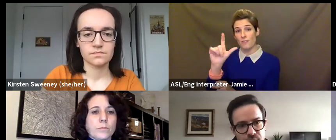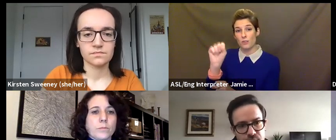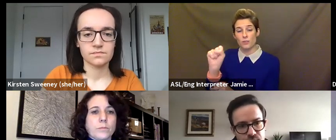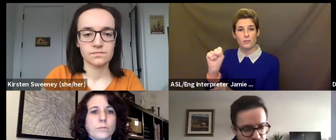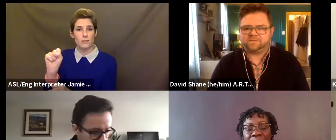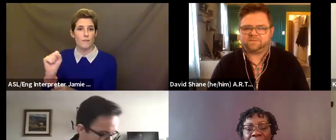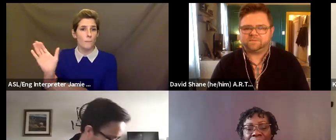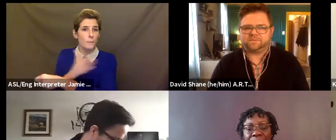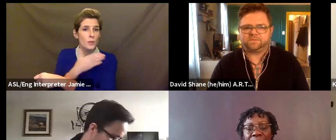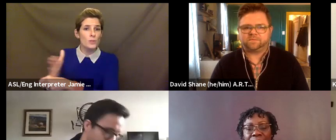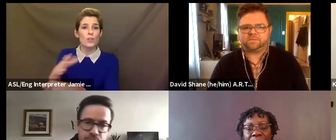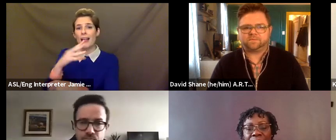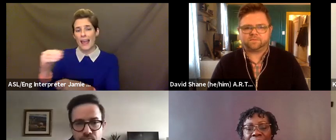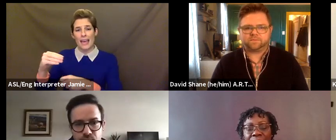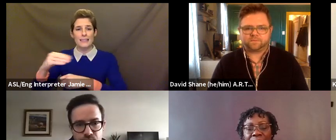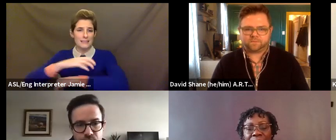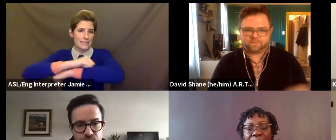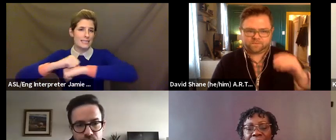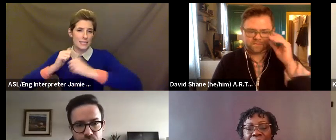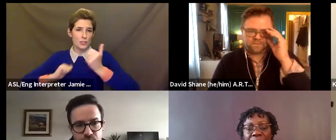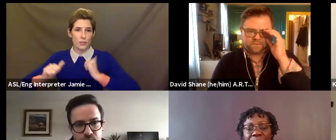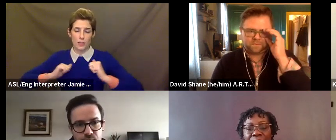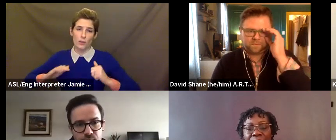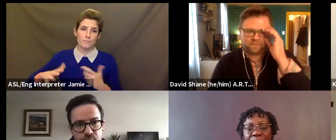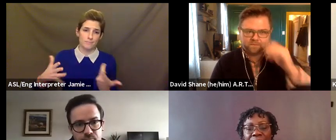stages in midtown Manhattan. We've obviously been on pause